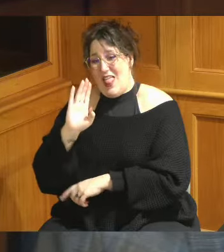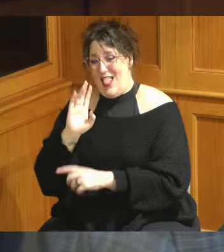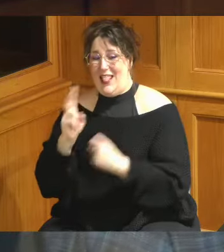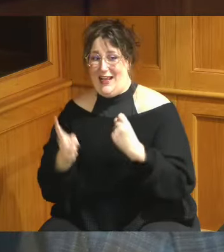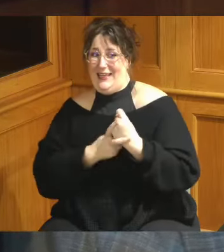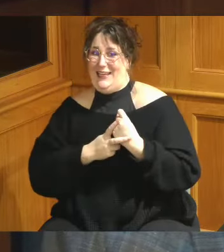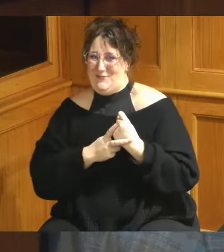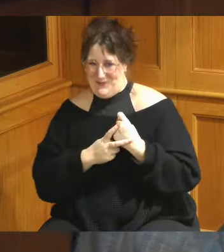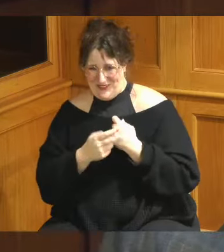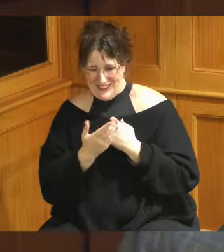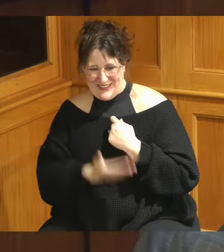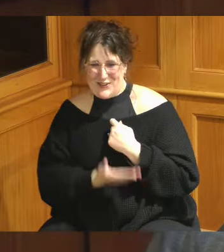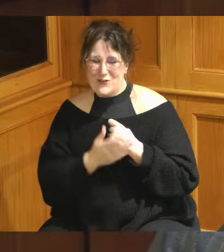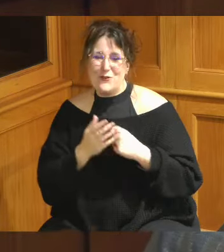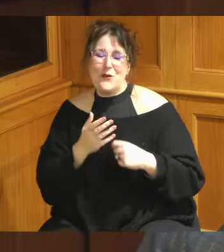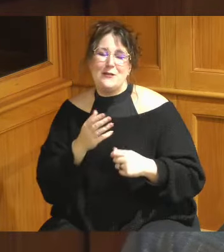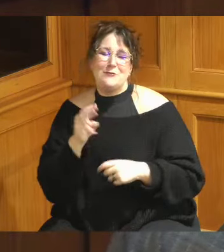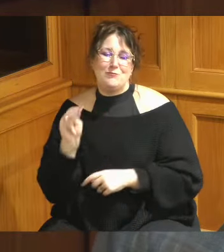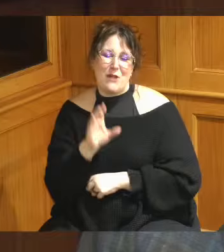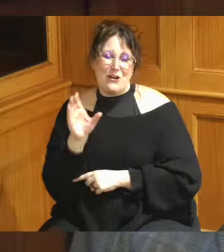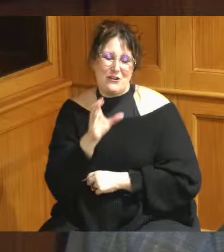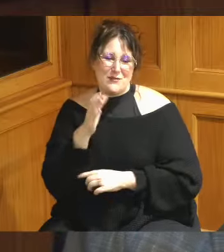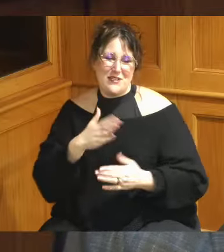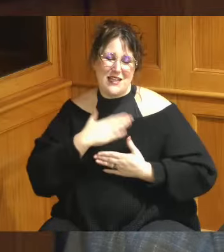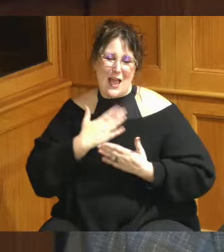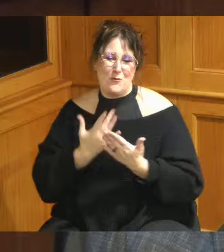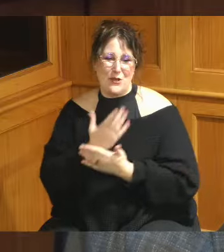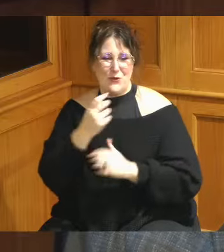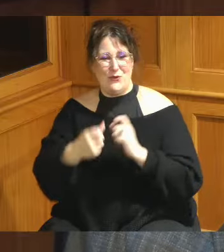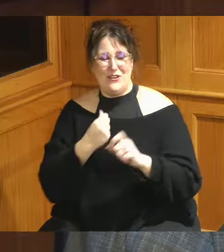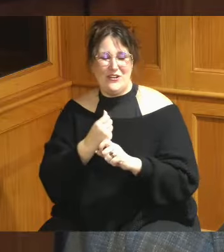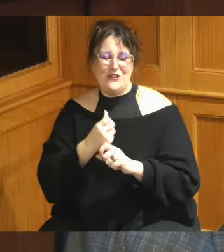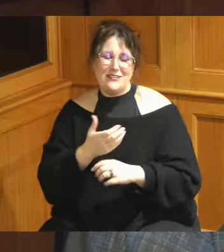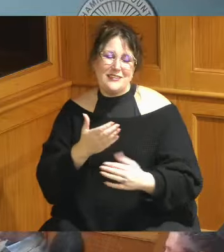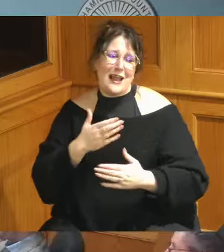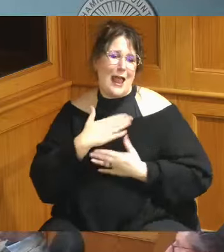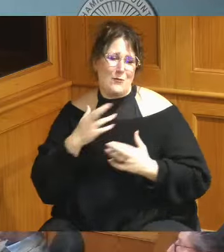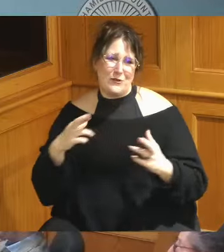But merry Christmas, happy new year, and have a wonderful retirement. Thank you. Well, I just want